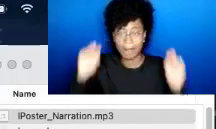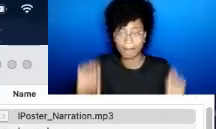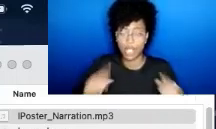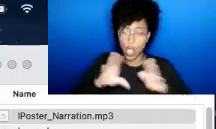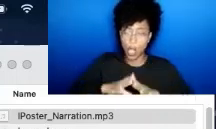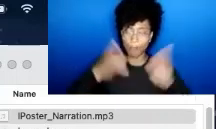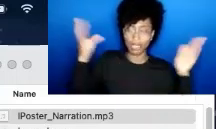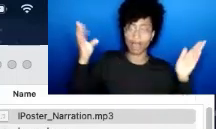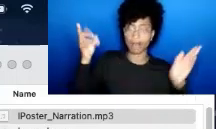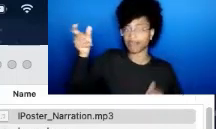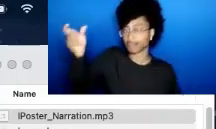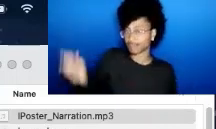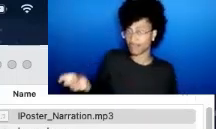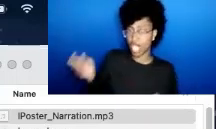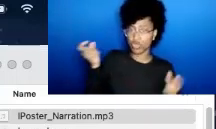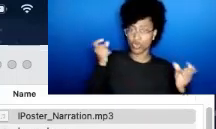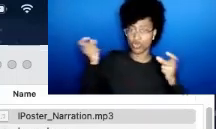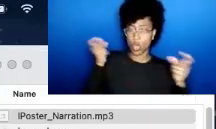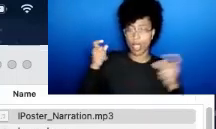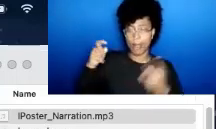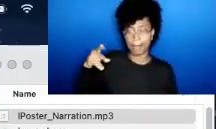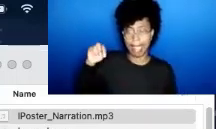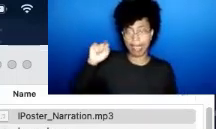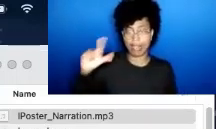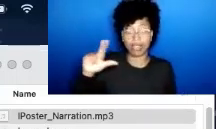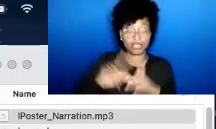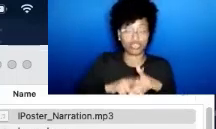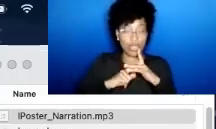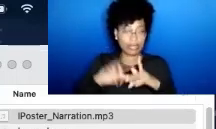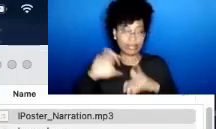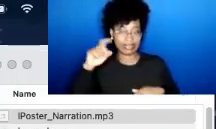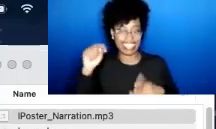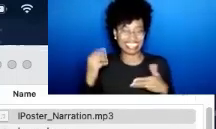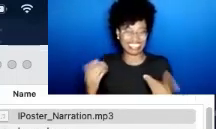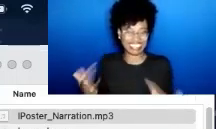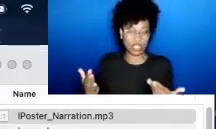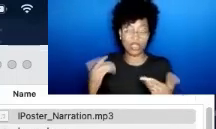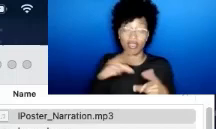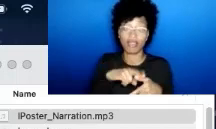07:15:47 panel here and start the chat here. At which time, all of the chat frames will